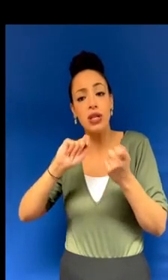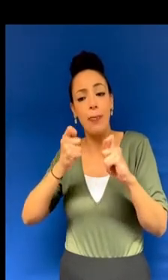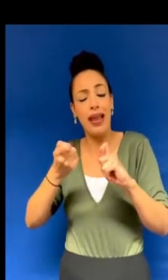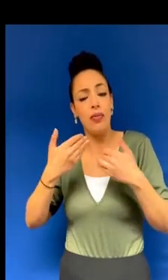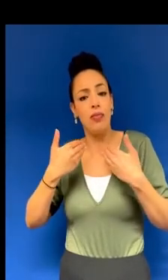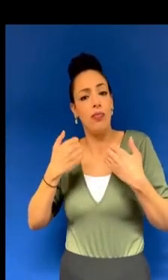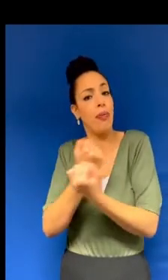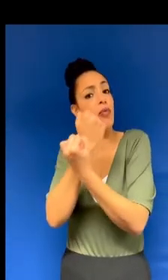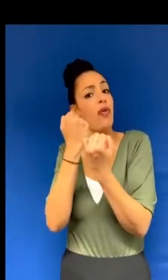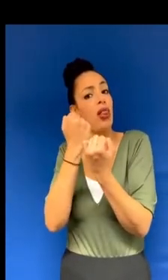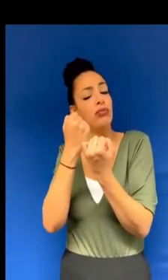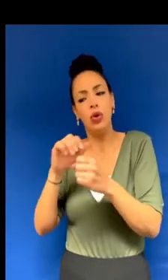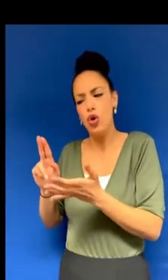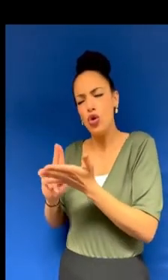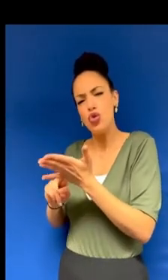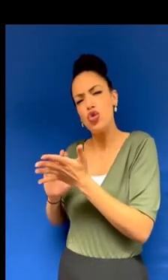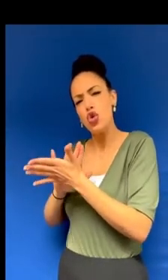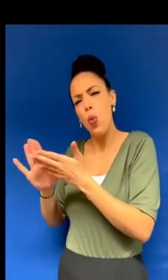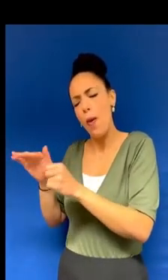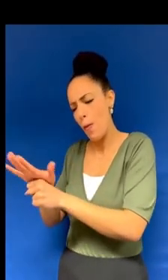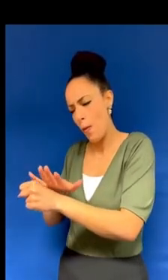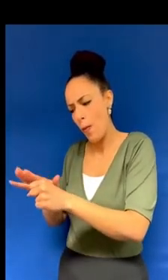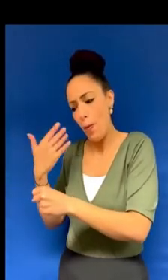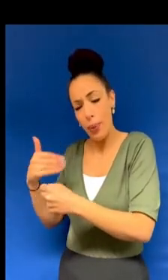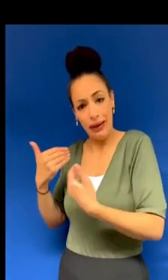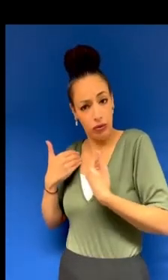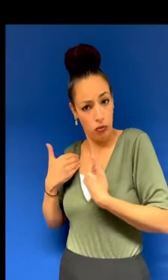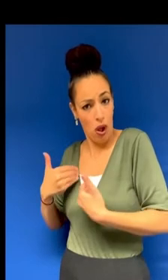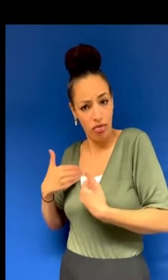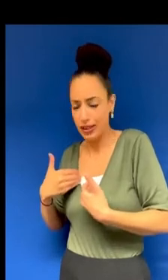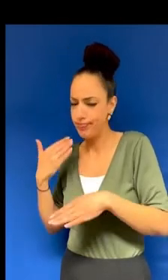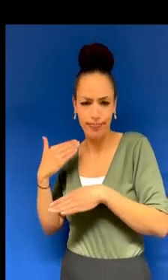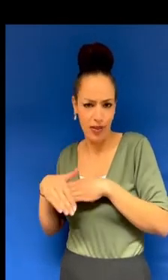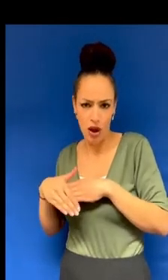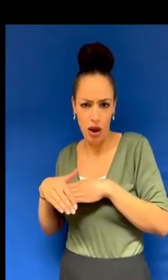in the last 10 years. Since the crash and the Tories came to power, and I think Newham's never